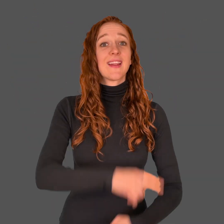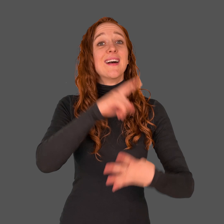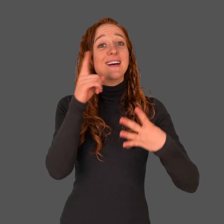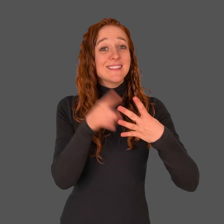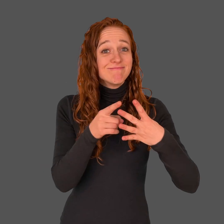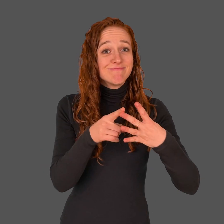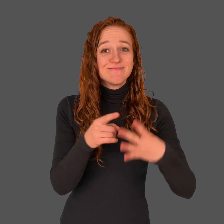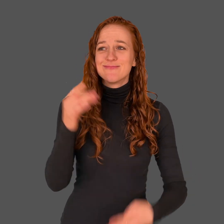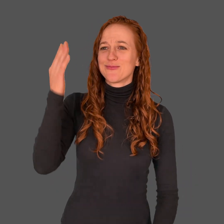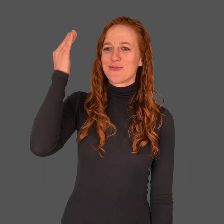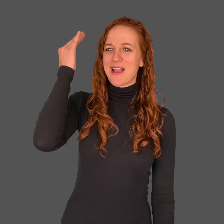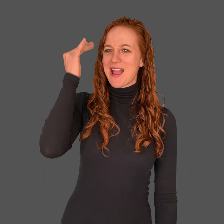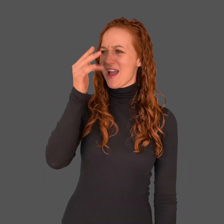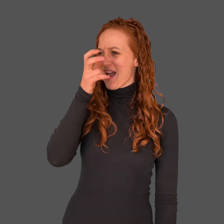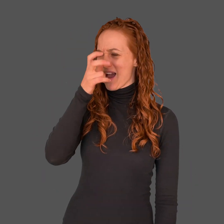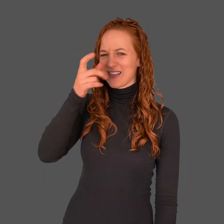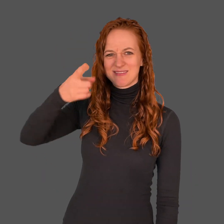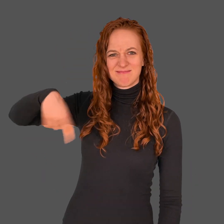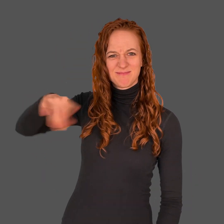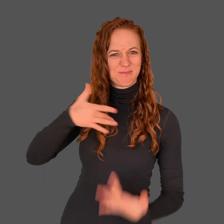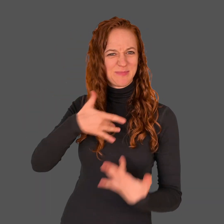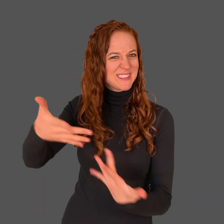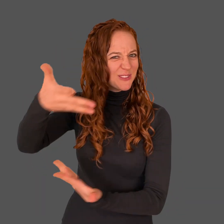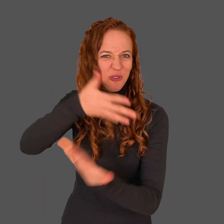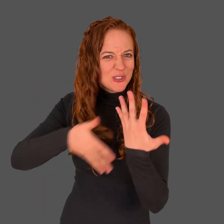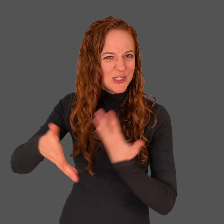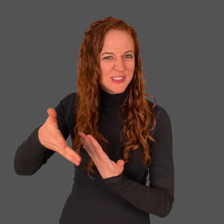2) Why are ants social?